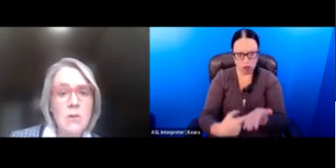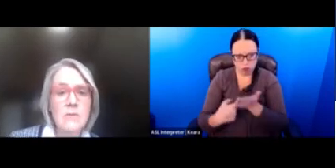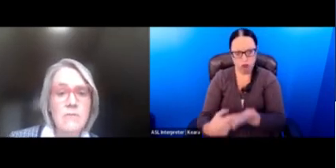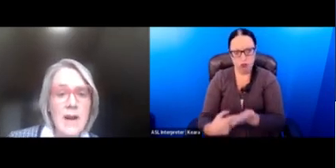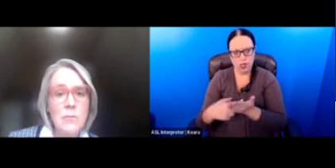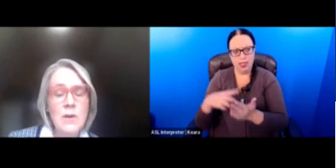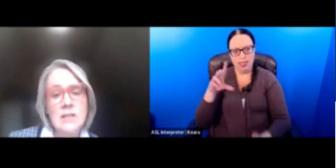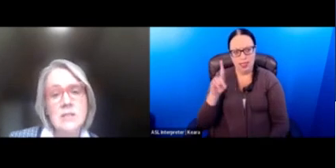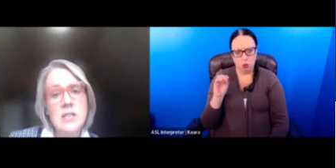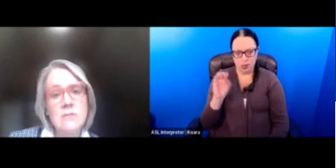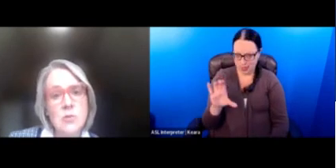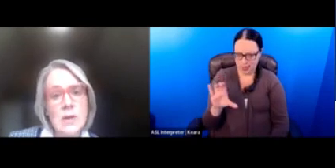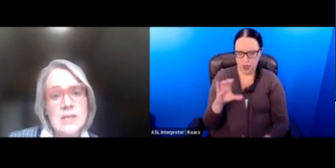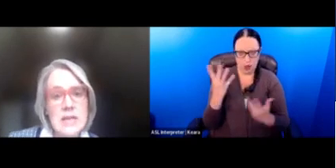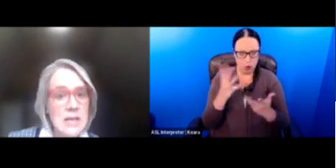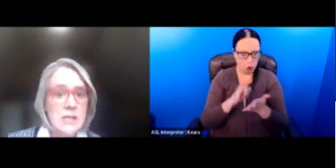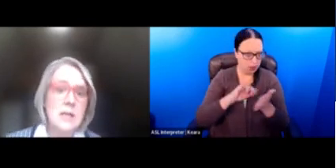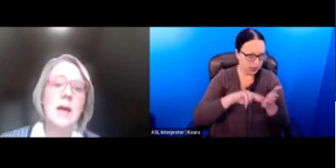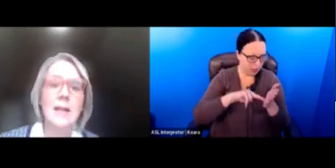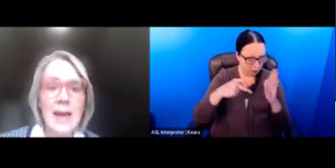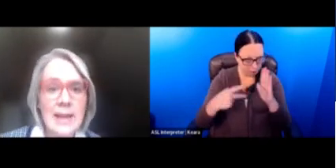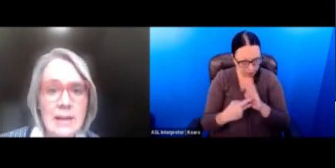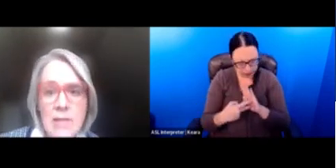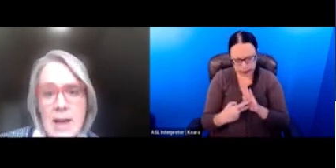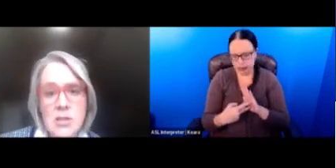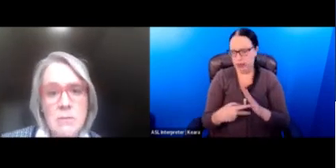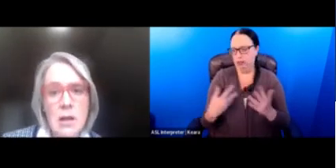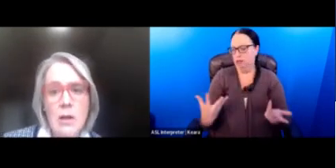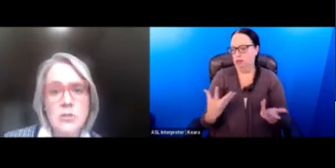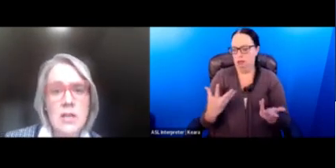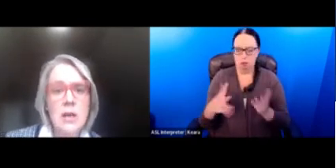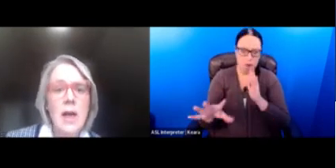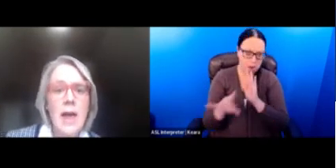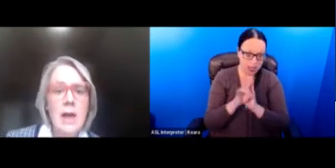is landing on that terminology, and the key components. Once we